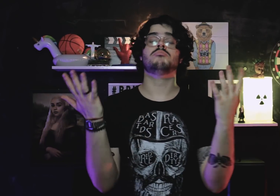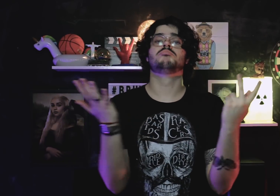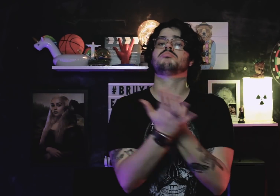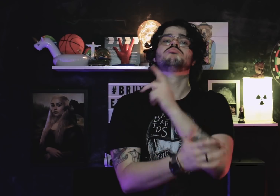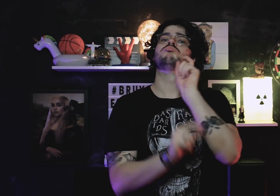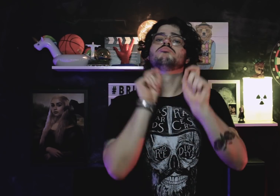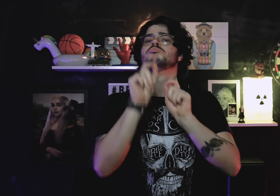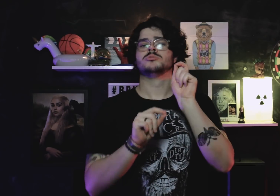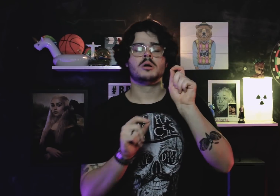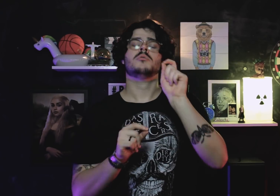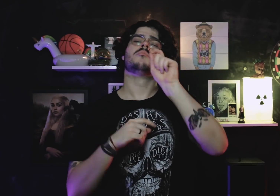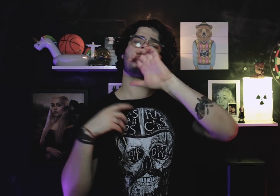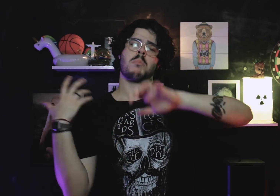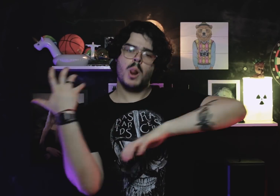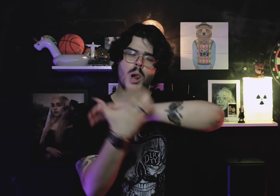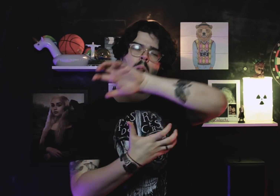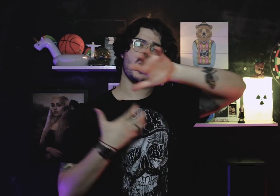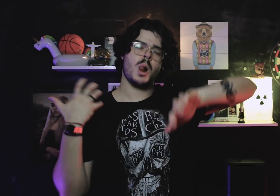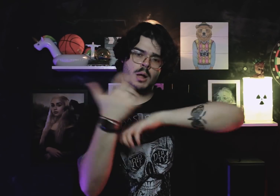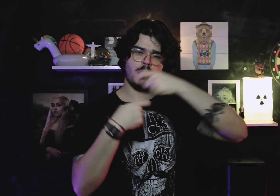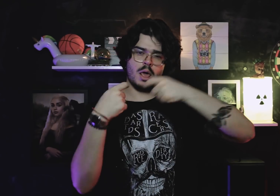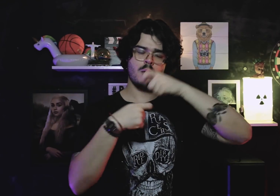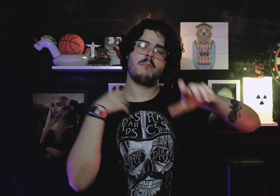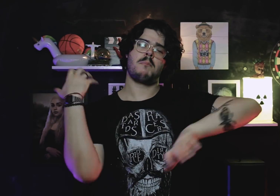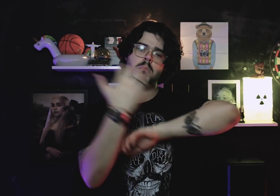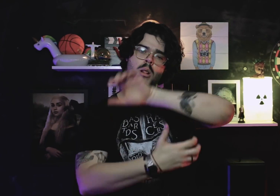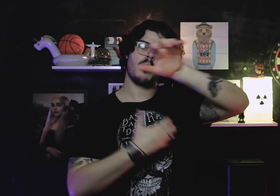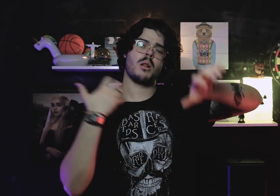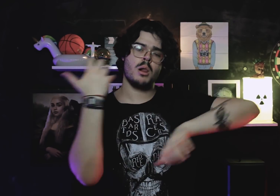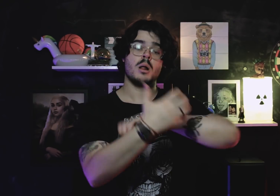and participated in several battles ...